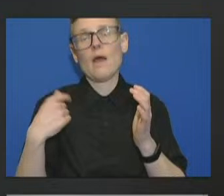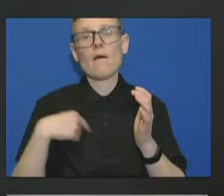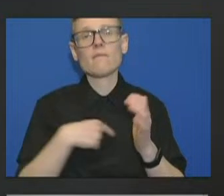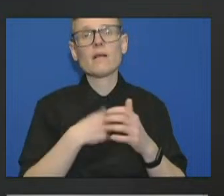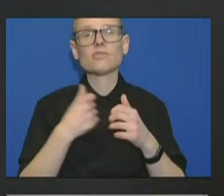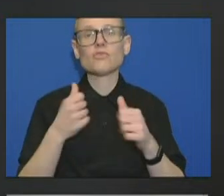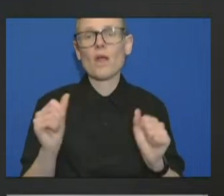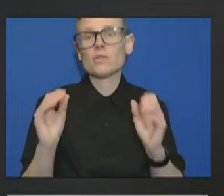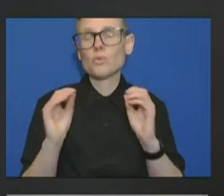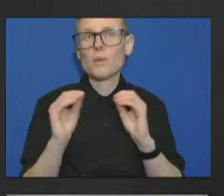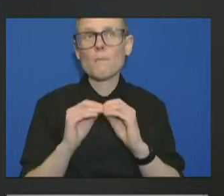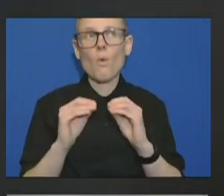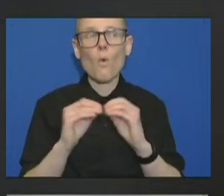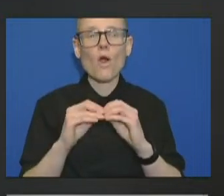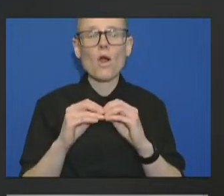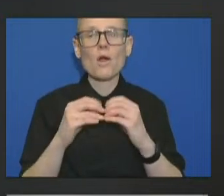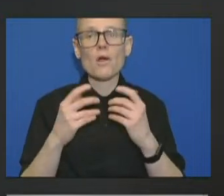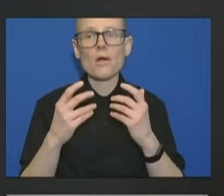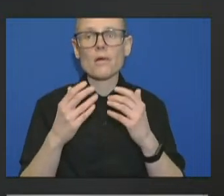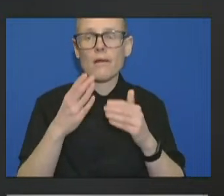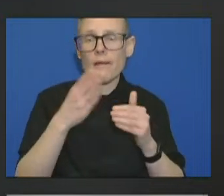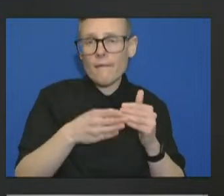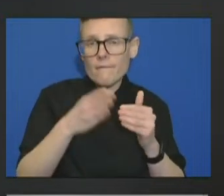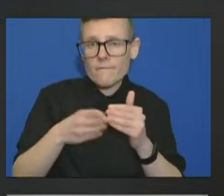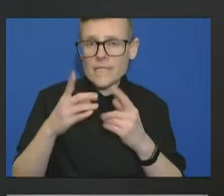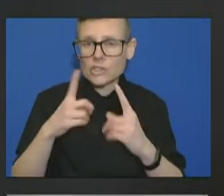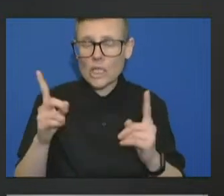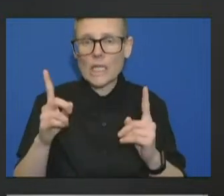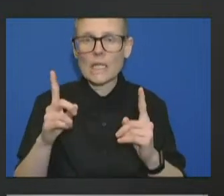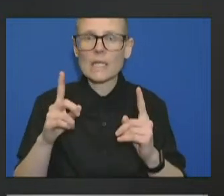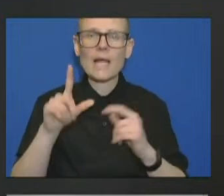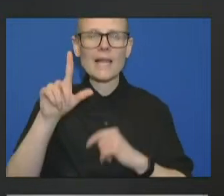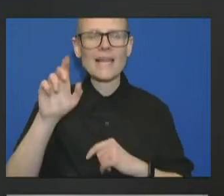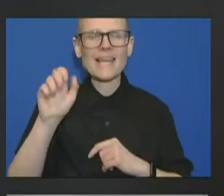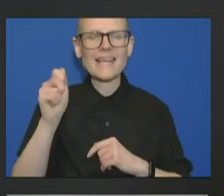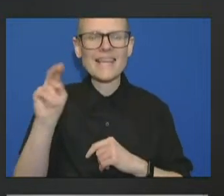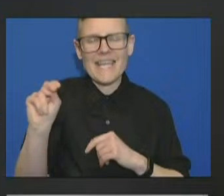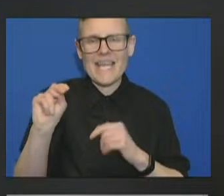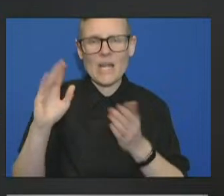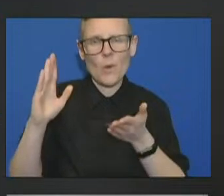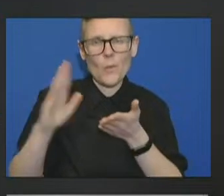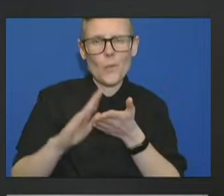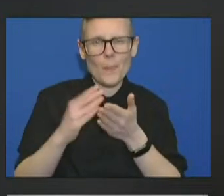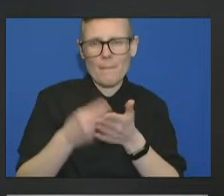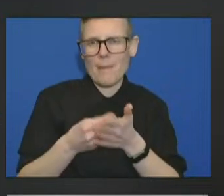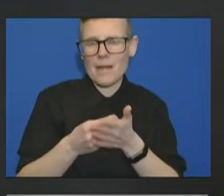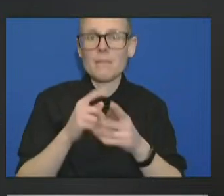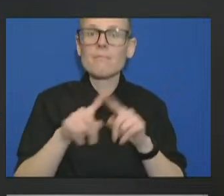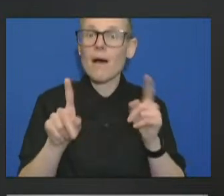do business. This is reflective not just of us trying to be a